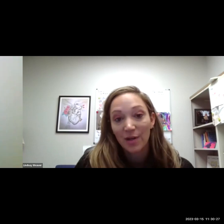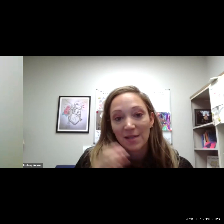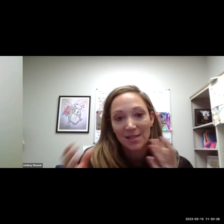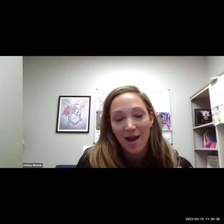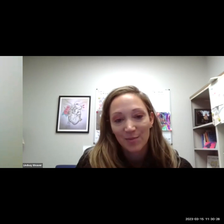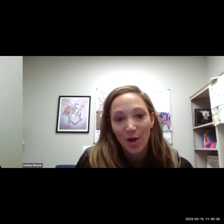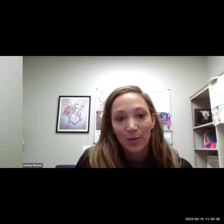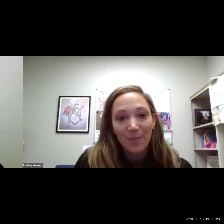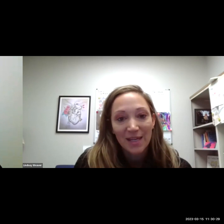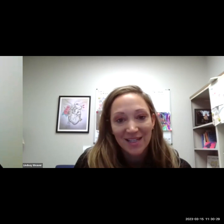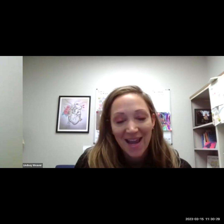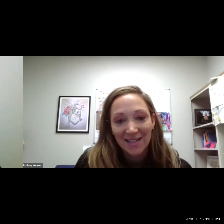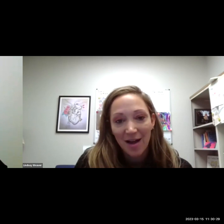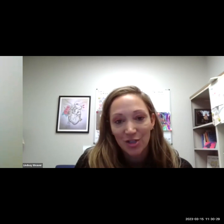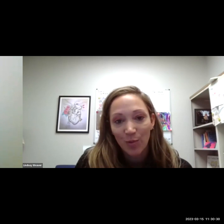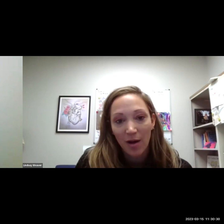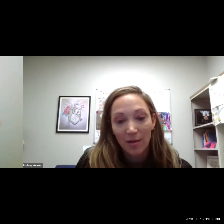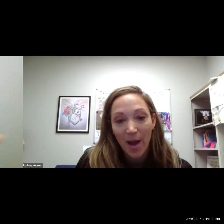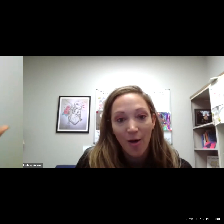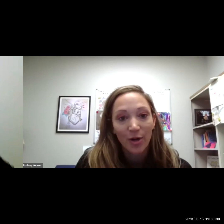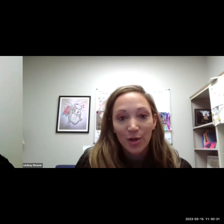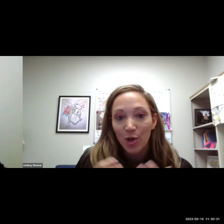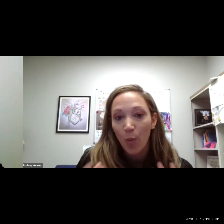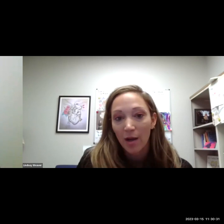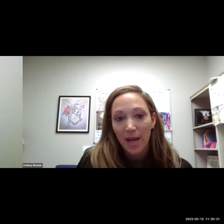during this time. Yup, here today to talk to you all about where